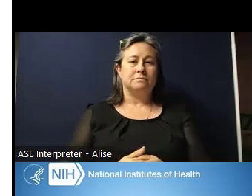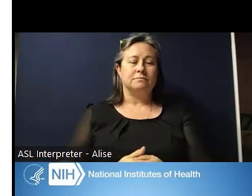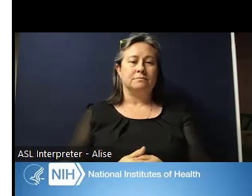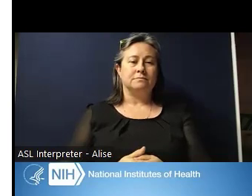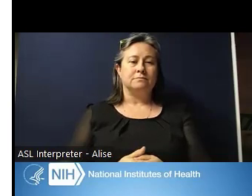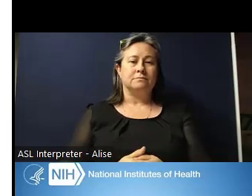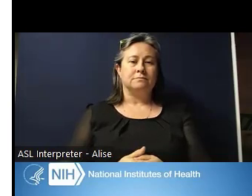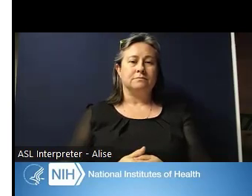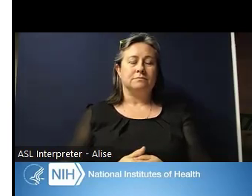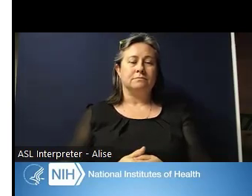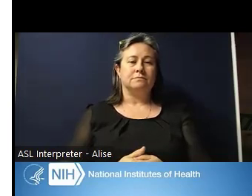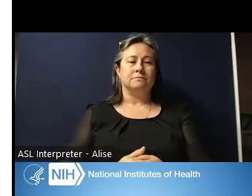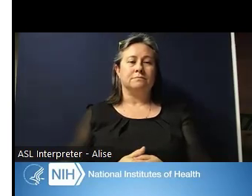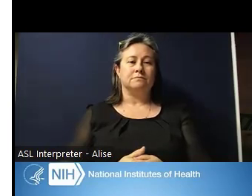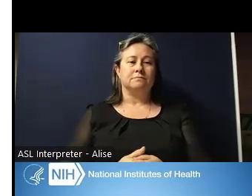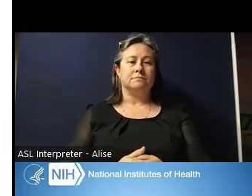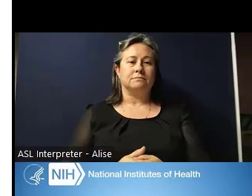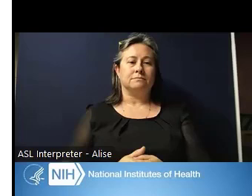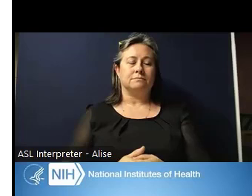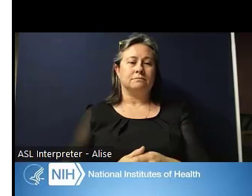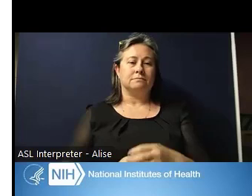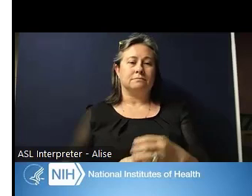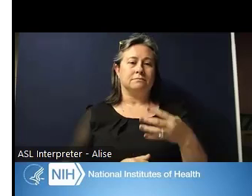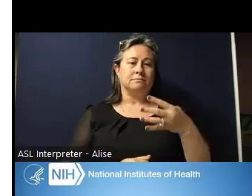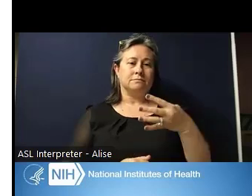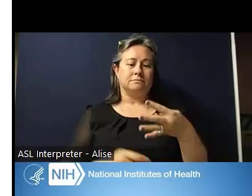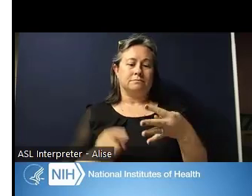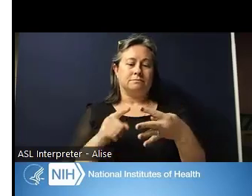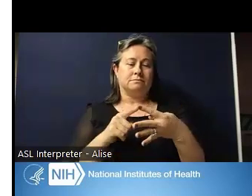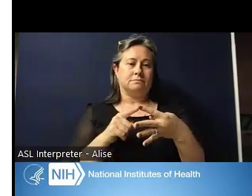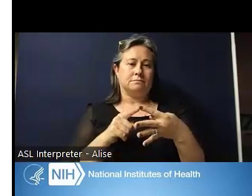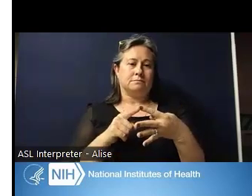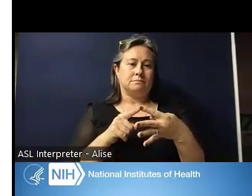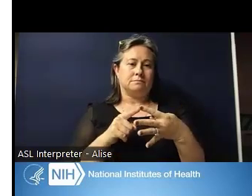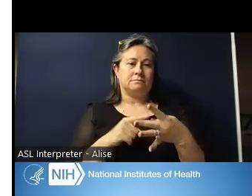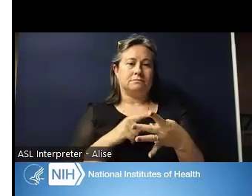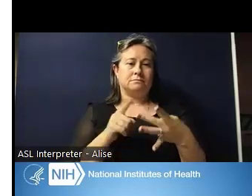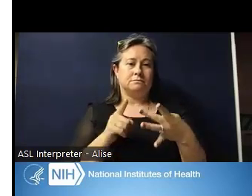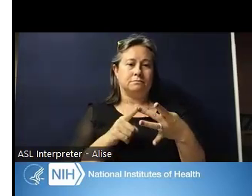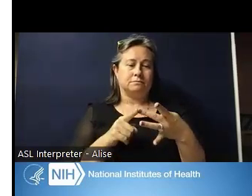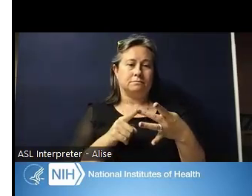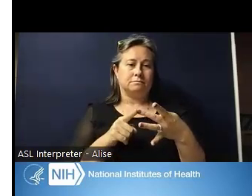contracts, honors and awards from 2012 to 2020, outside FCOIs